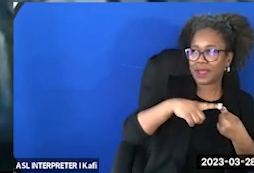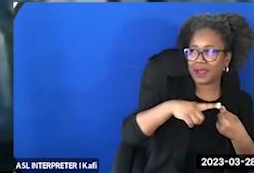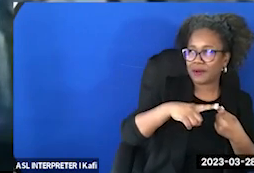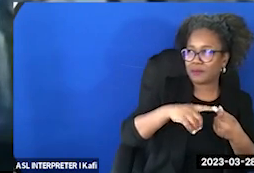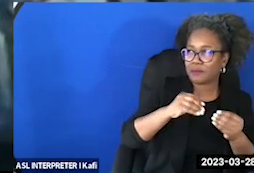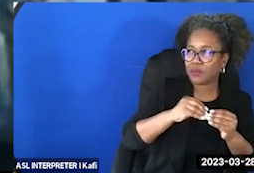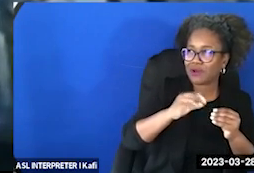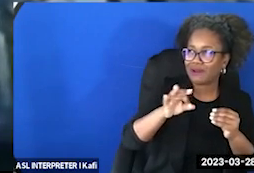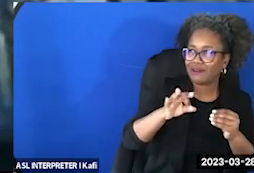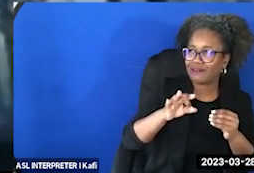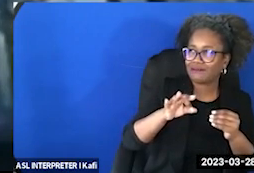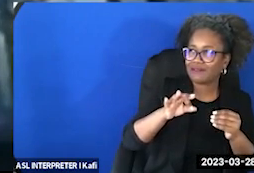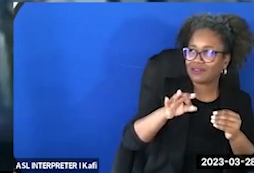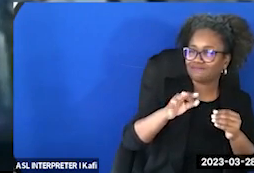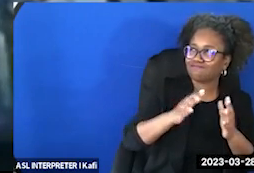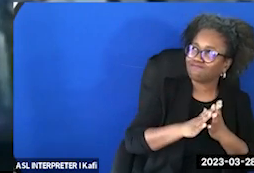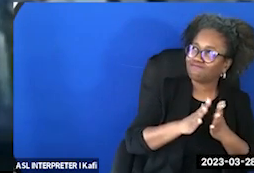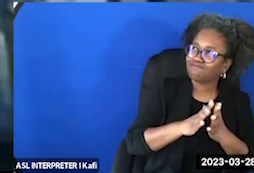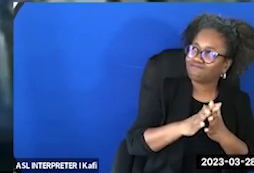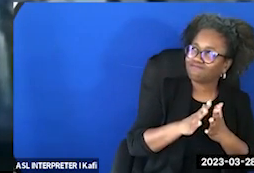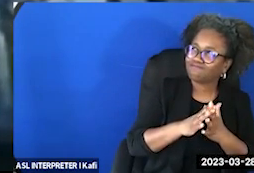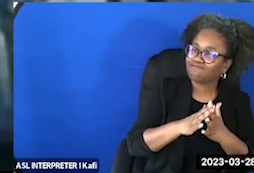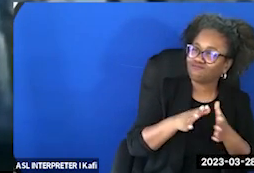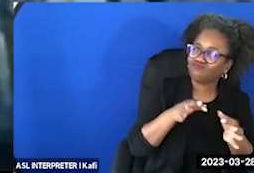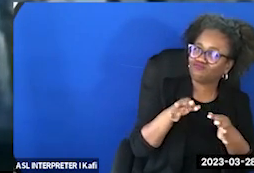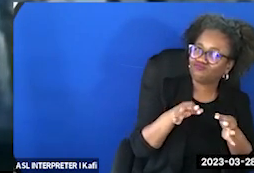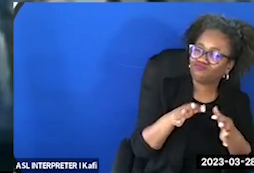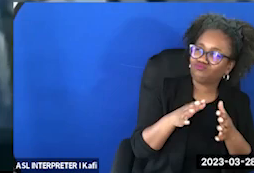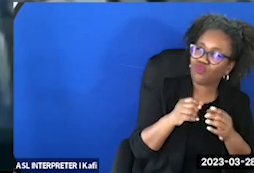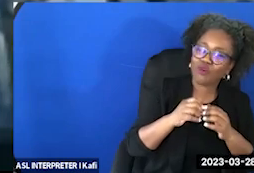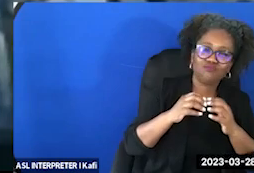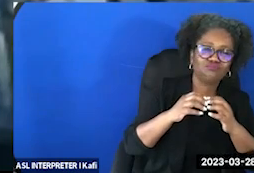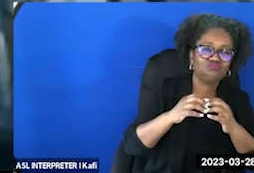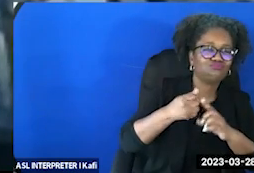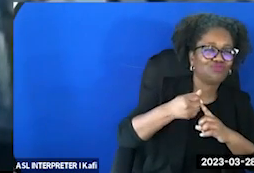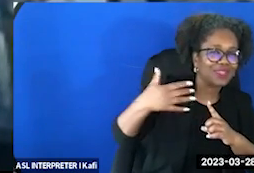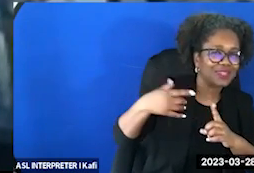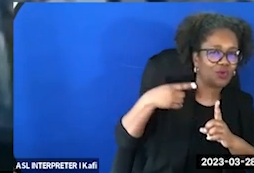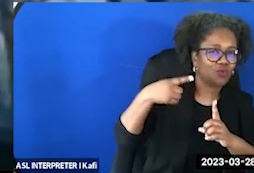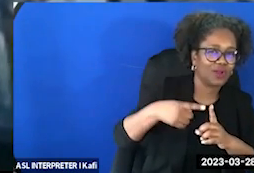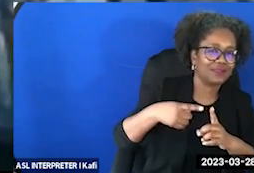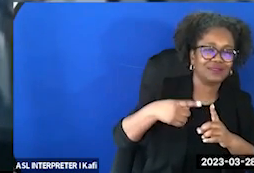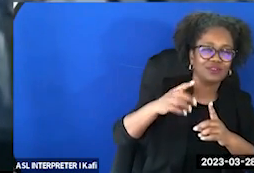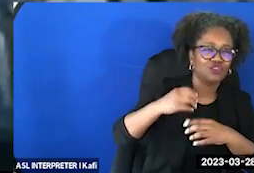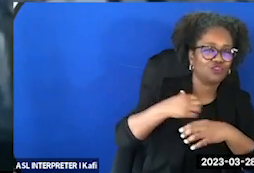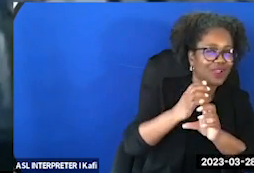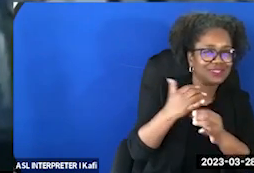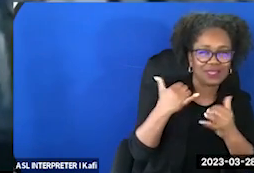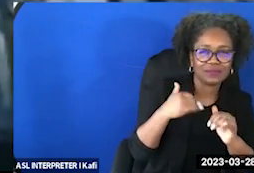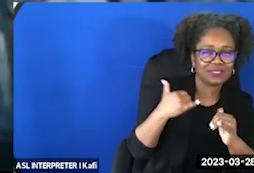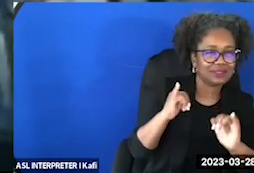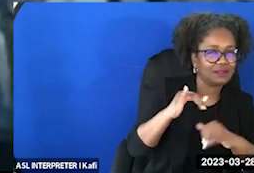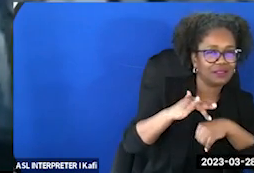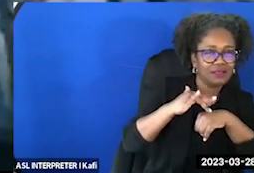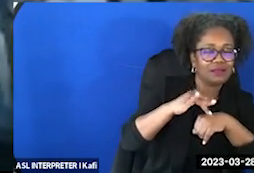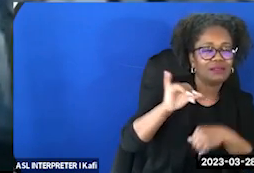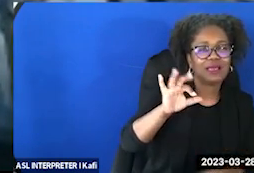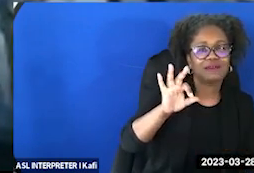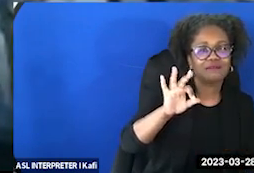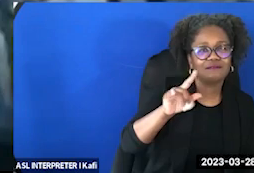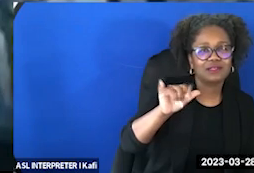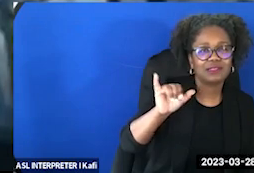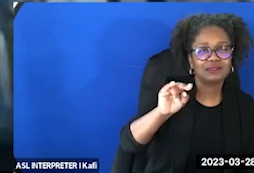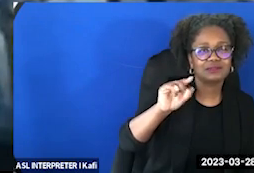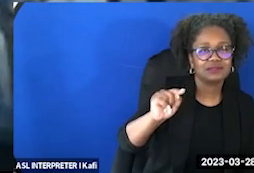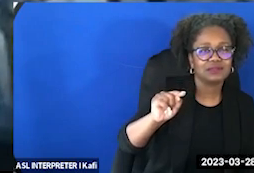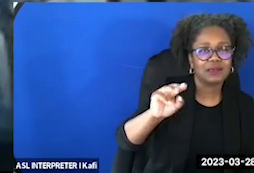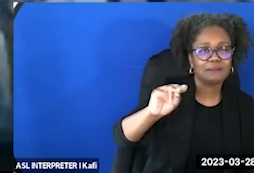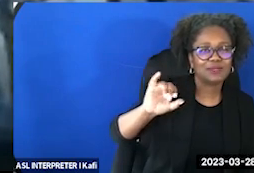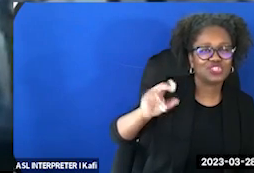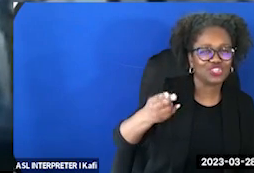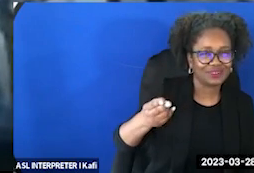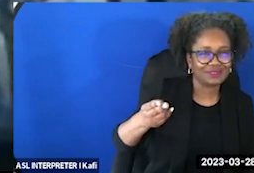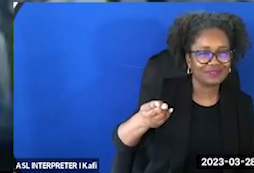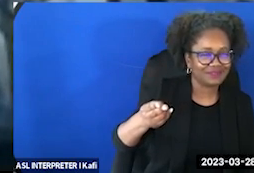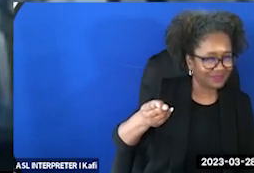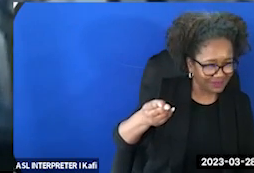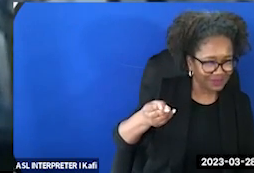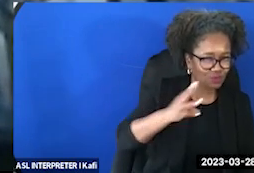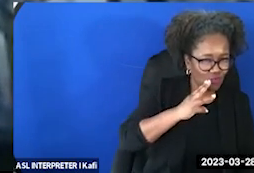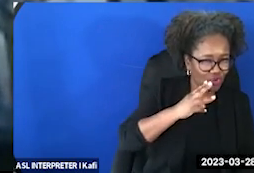Kimberly: a topic that i'm thinking of, which is like Flint, Michigan. The water crisis that's still ongoing. and then trying to break it down based on the for it, or I guess how I would approach it